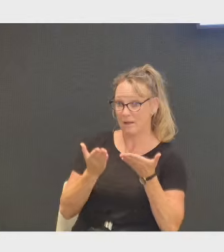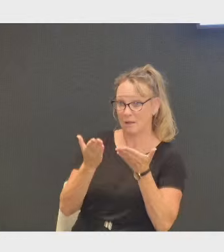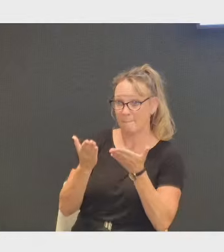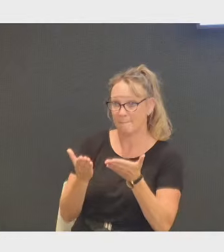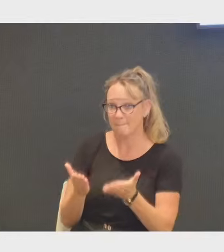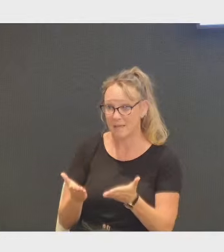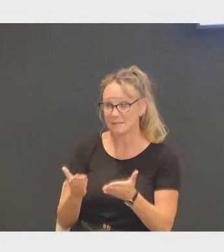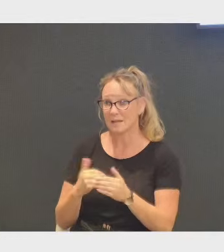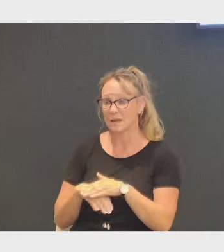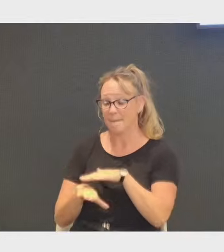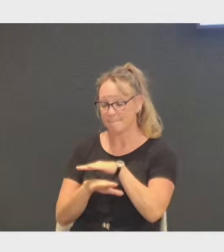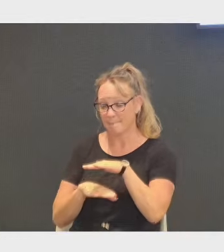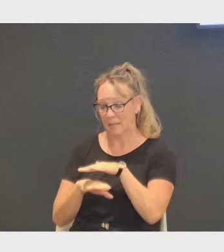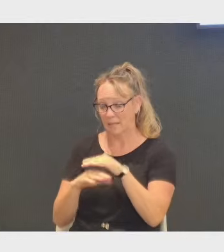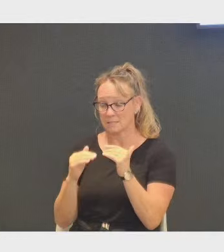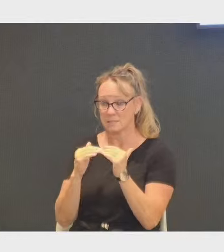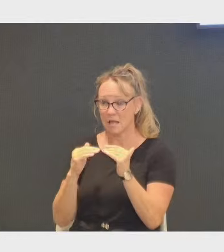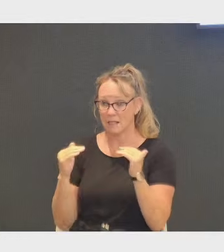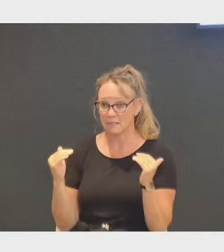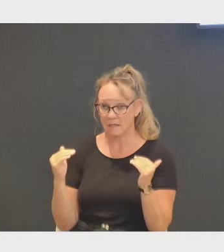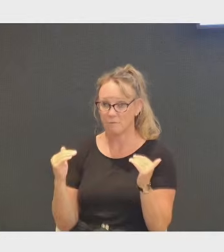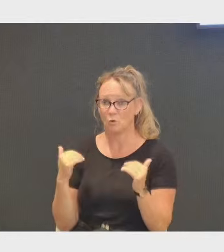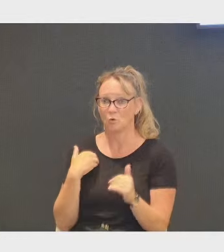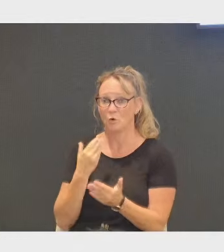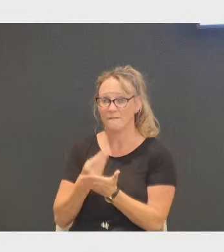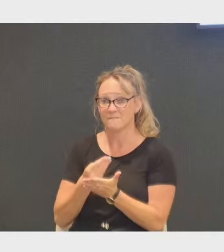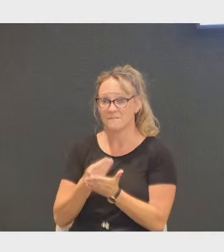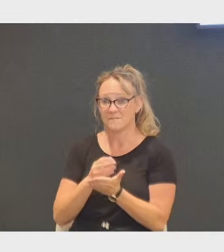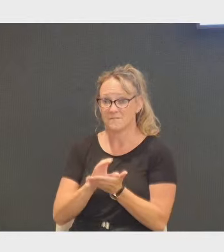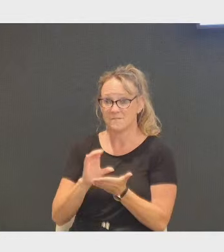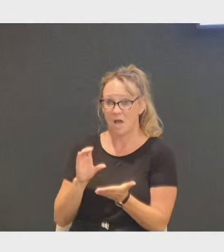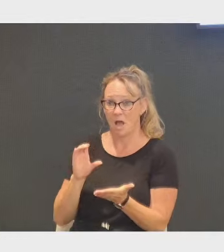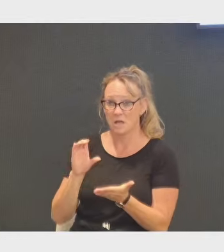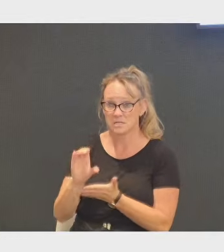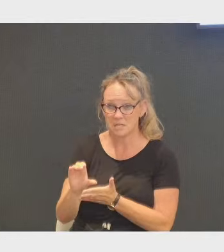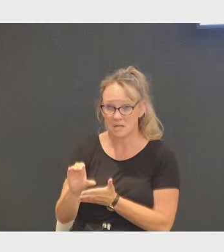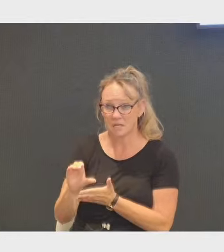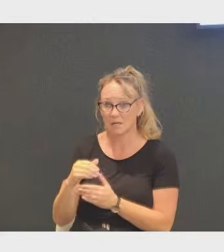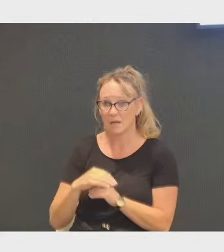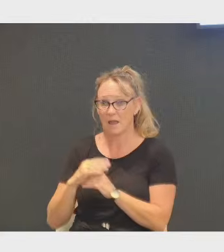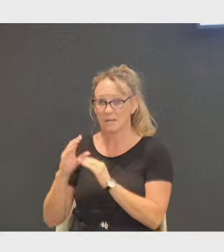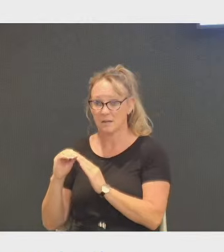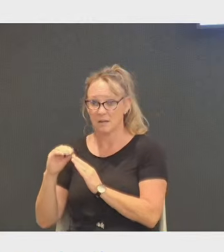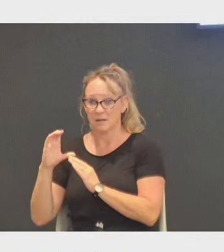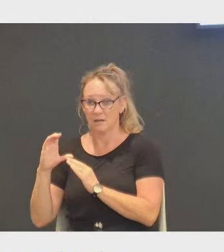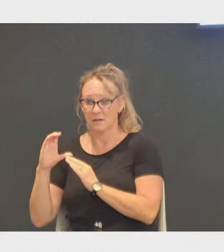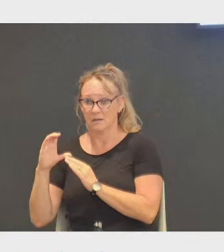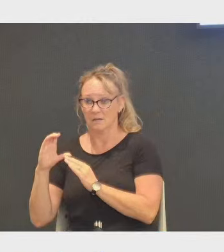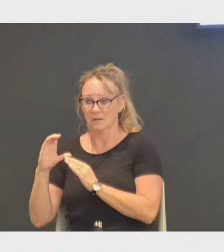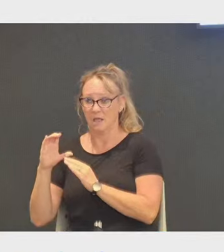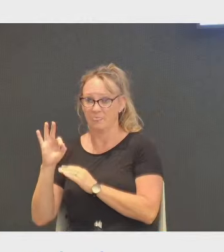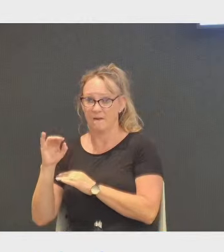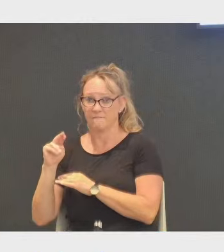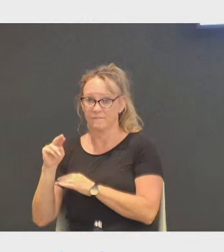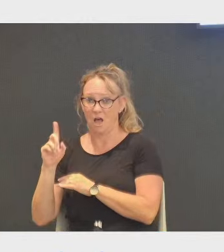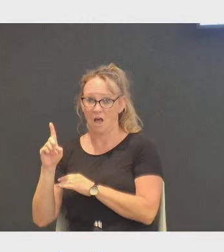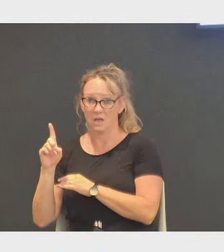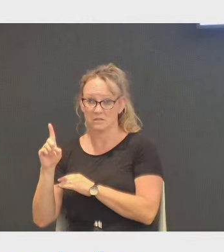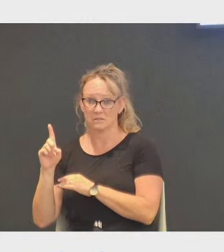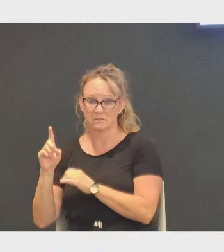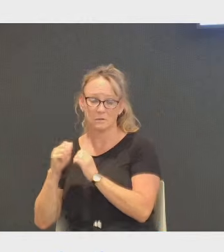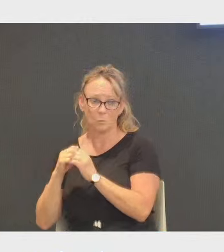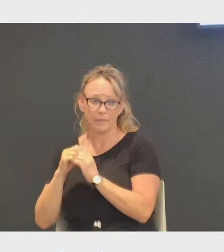mandated services and restoration of the fund reserve within the levy. The TLRC and public